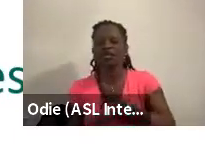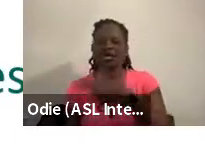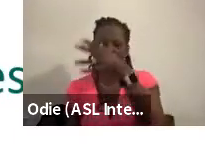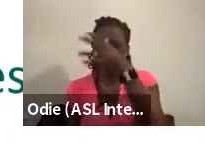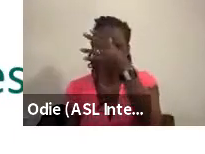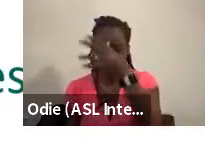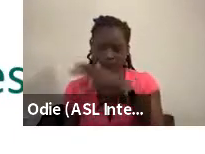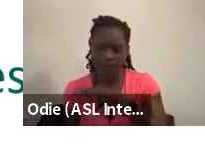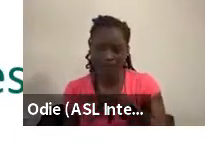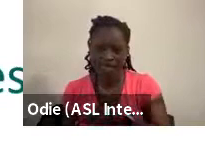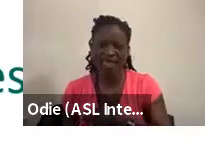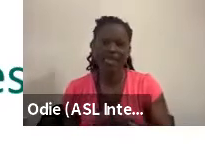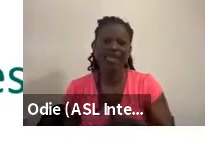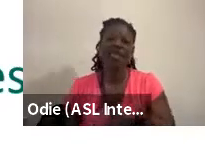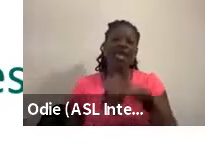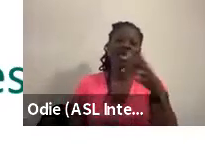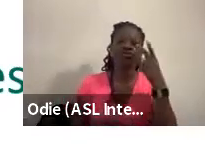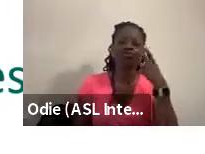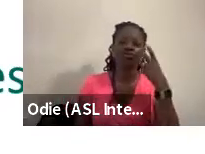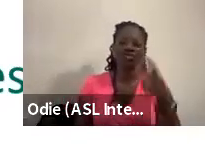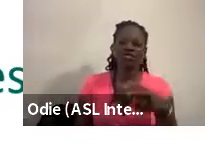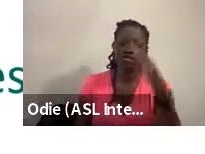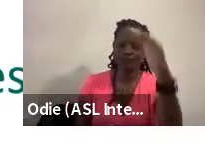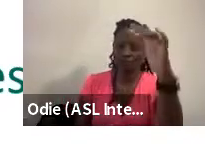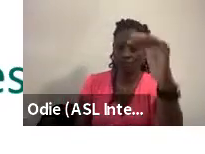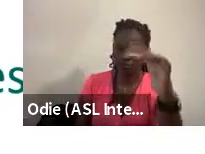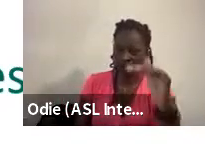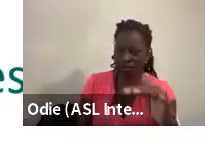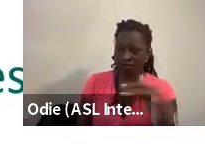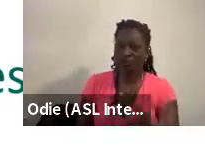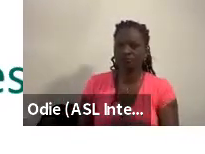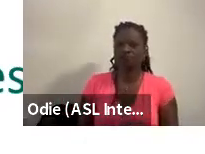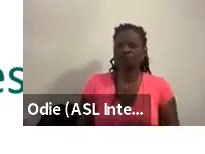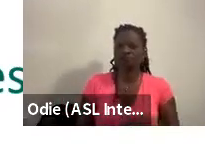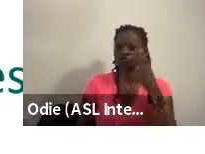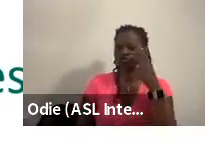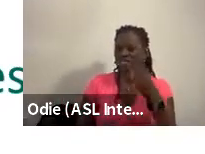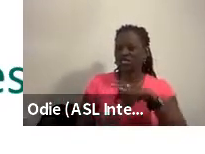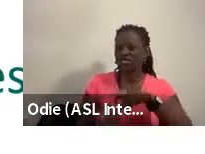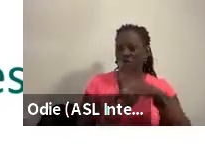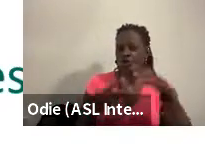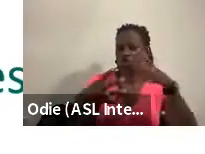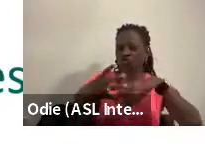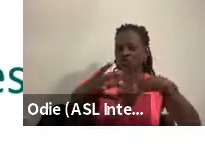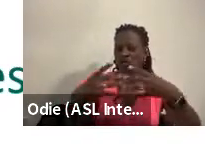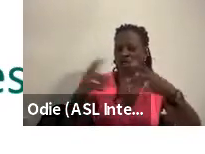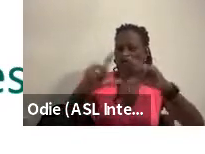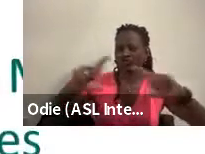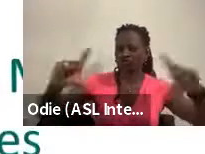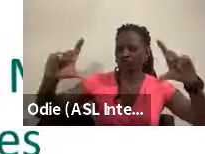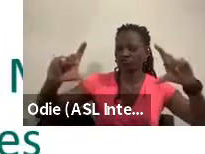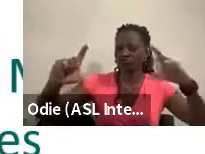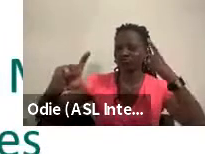between fifty thousand ninety nine thousand majority female. And the median age is around fifty two.